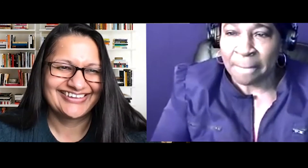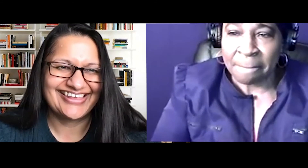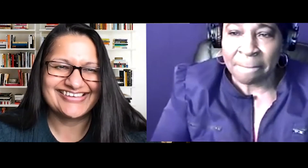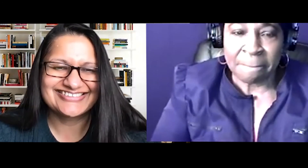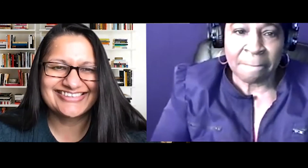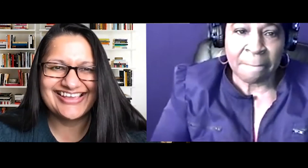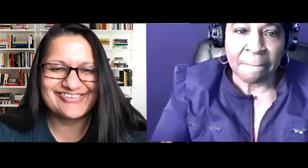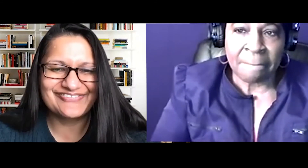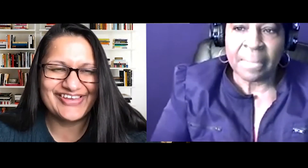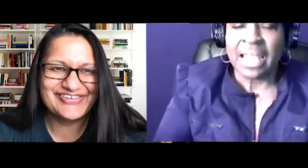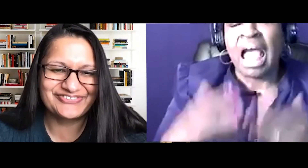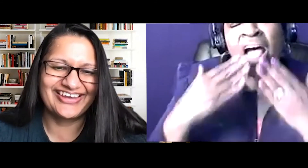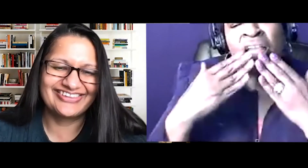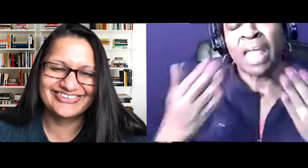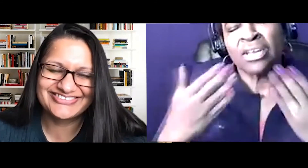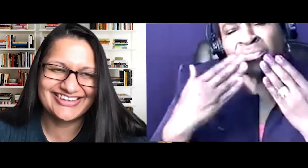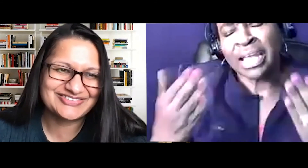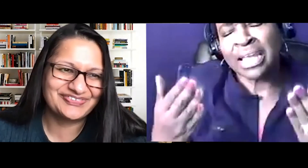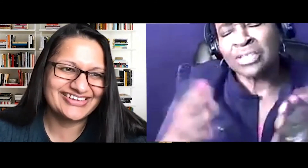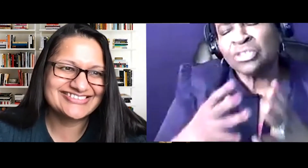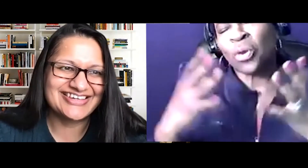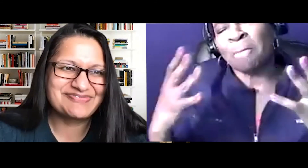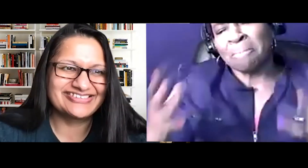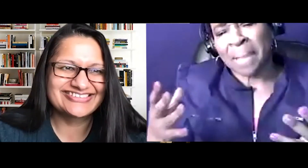Yes, thank you, thank you for that enthusiasm and that excitement.